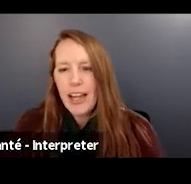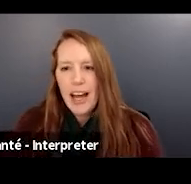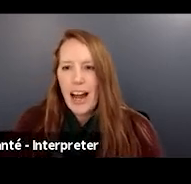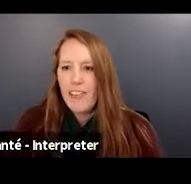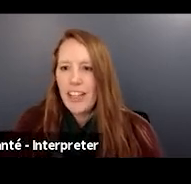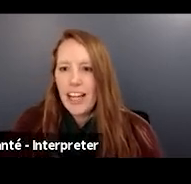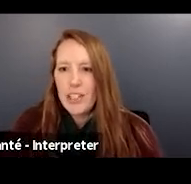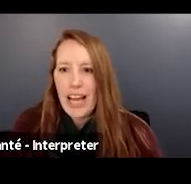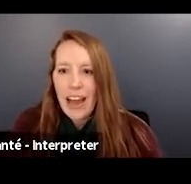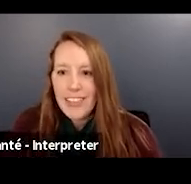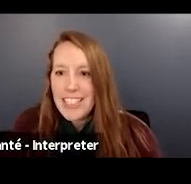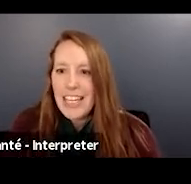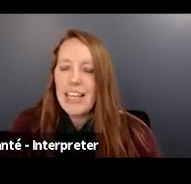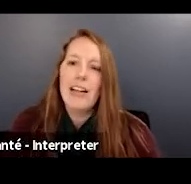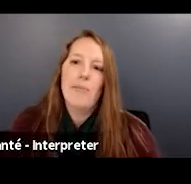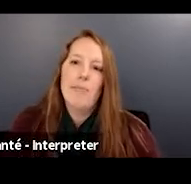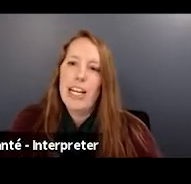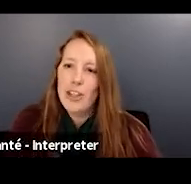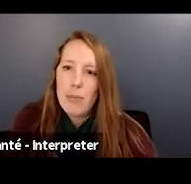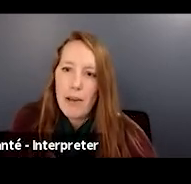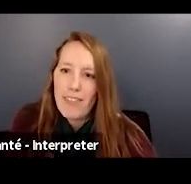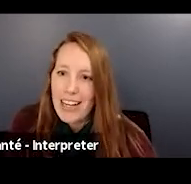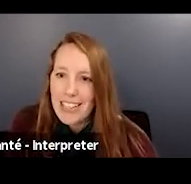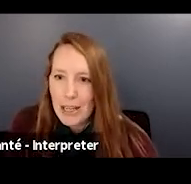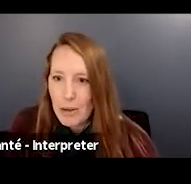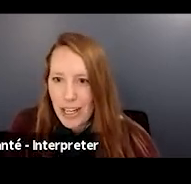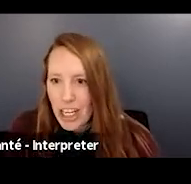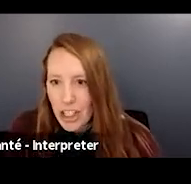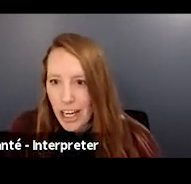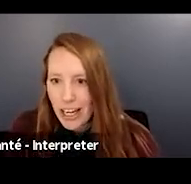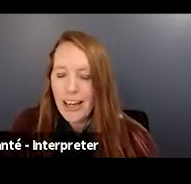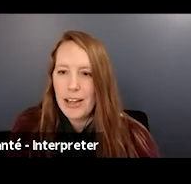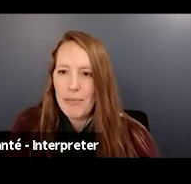I feel doing advocacy of making sure that people have access to communication,